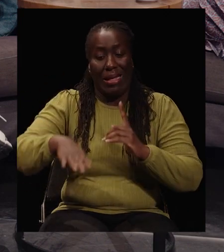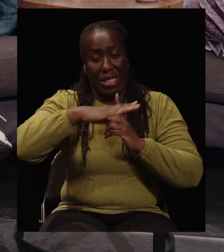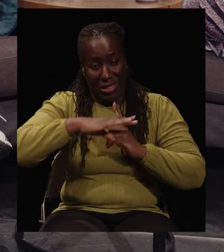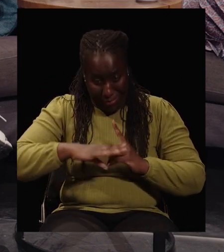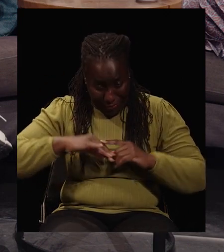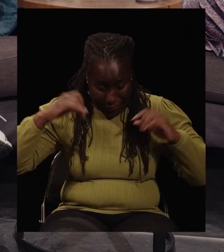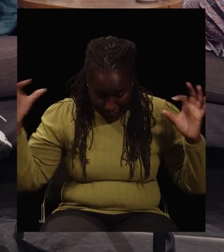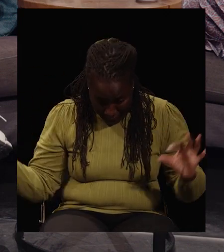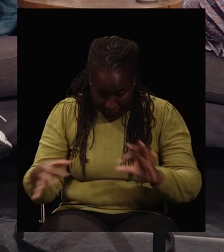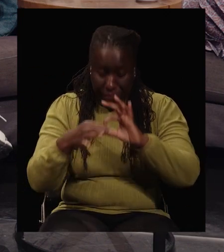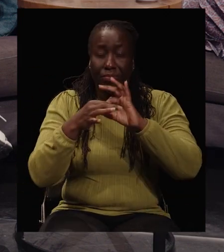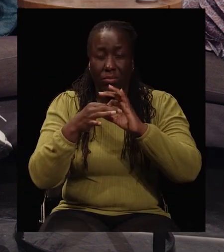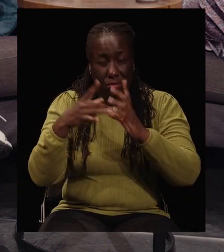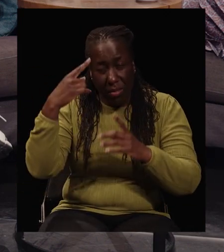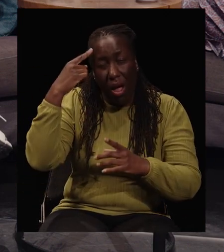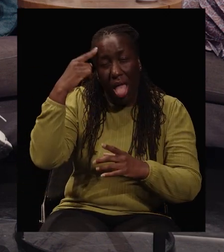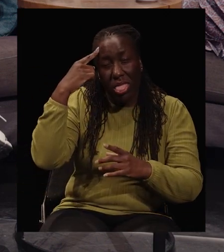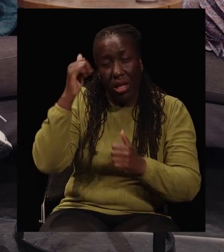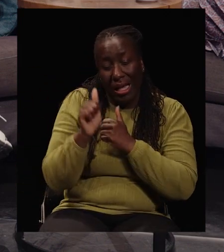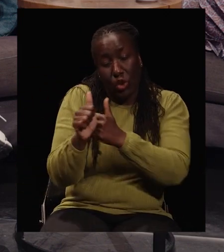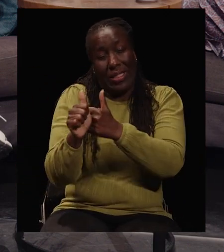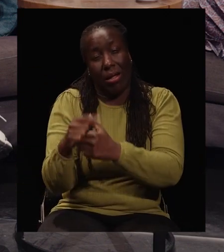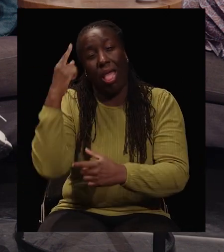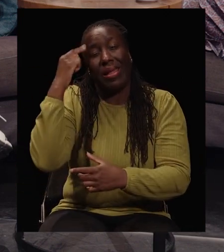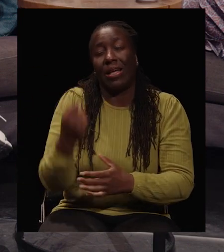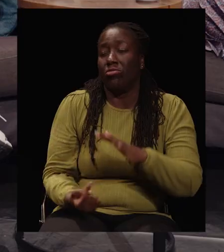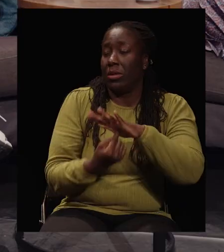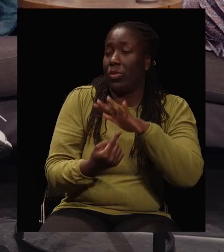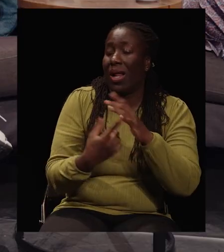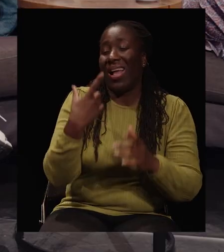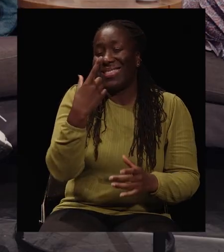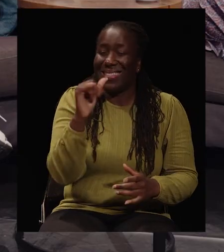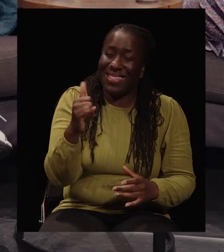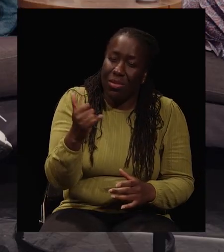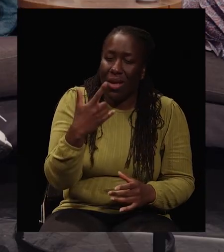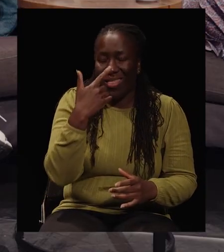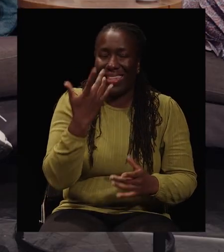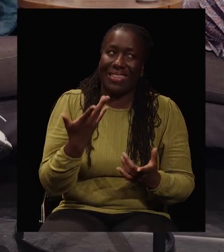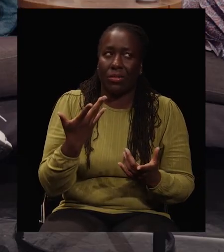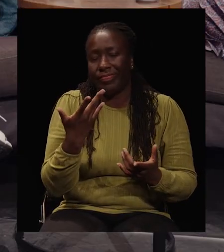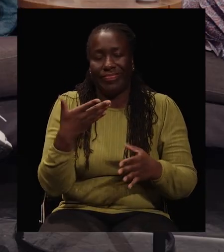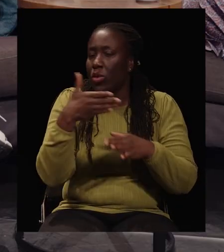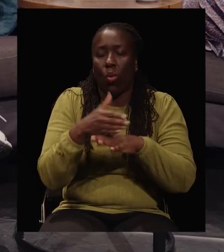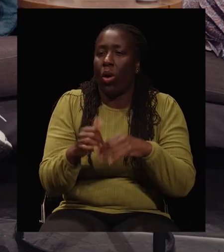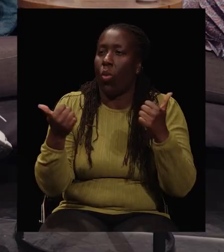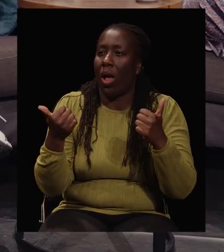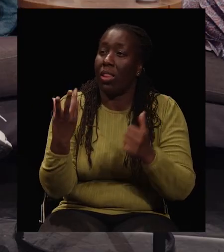and mutual care is incredibly important. Sometimes those programmes can be counterproductive in the sense of, you know, some people will get aid